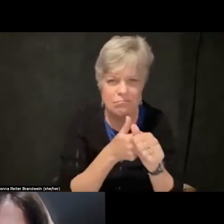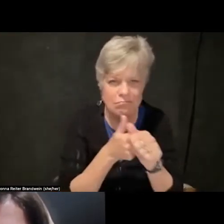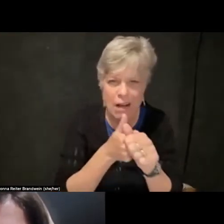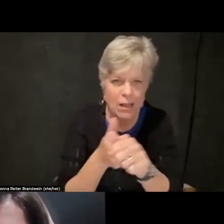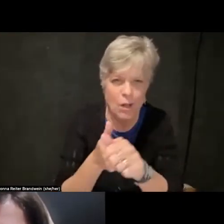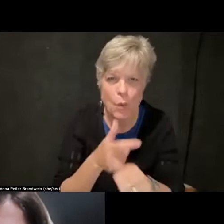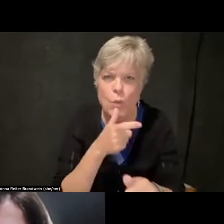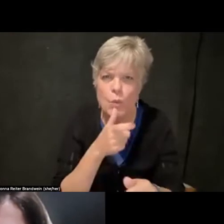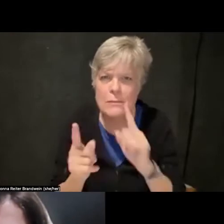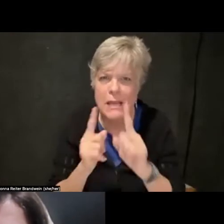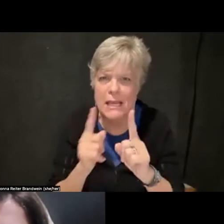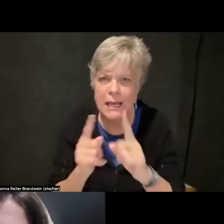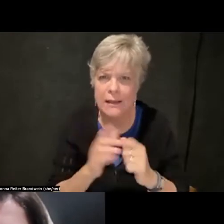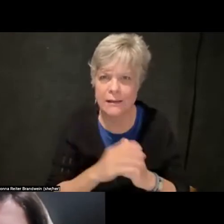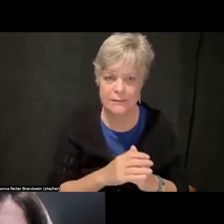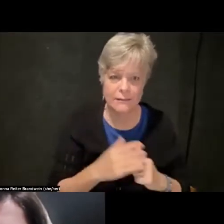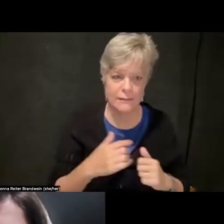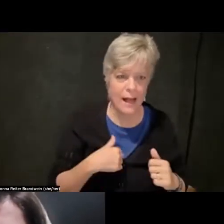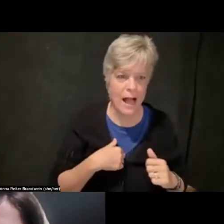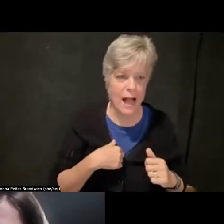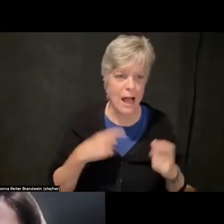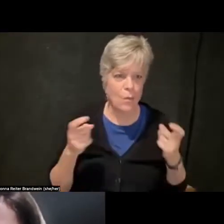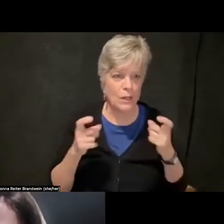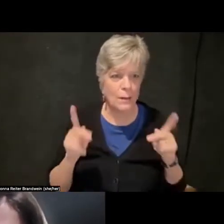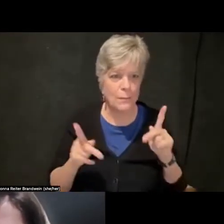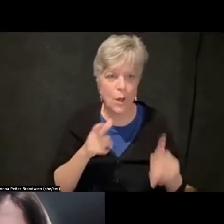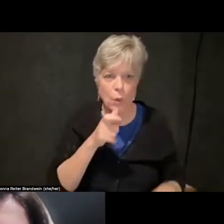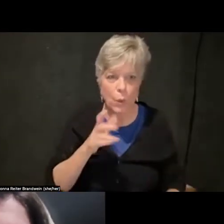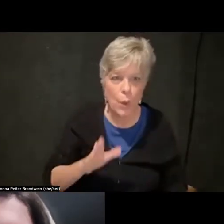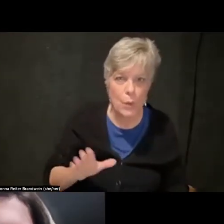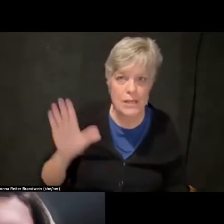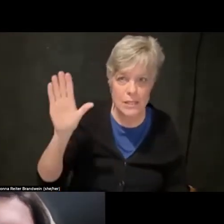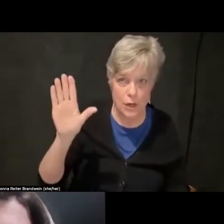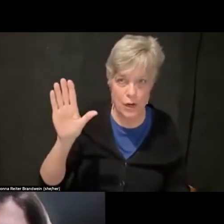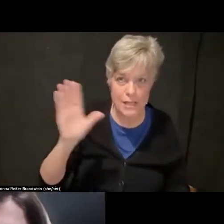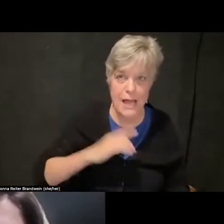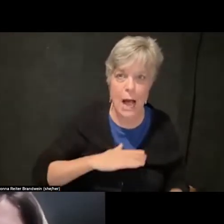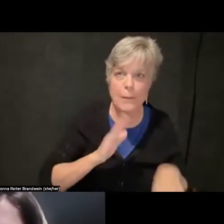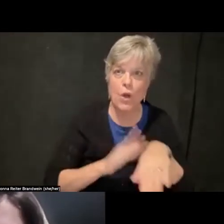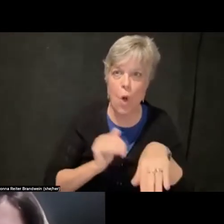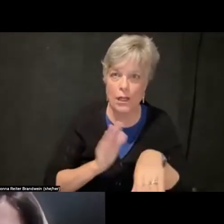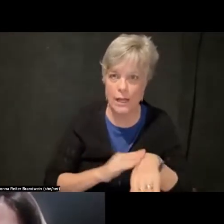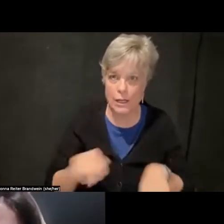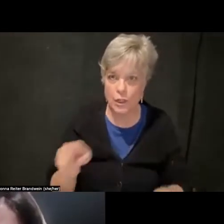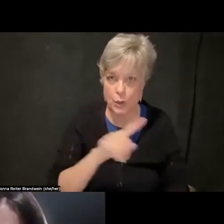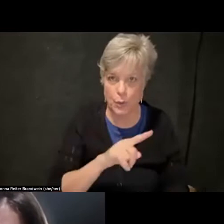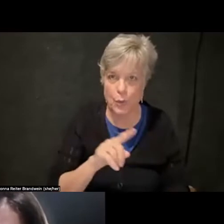I'll be handling folks who are raising their hands and Margaret will be handling folks who are,